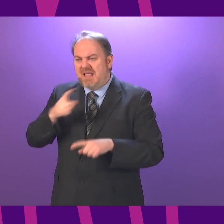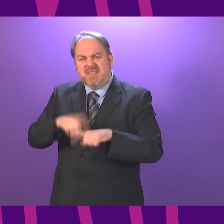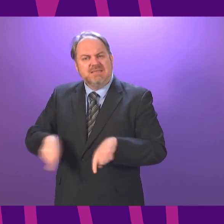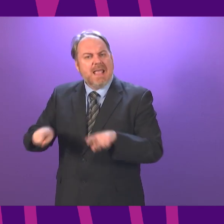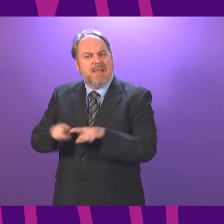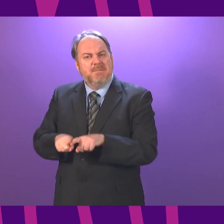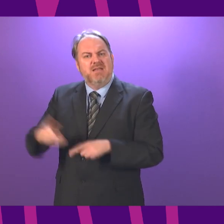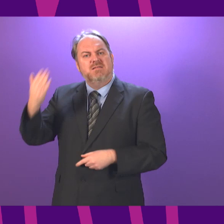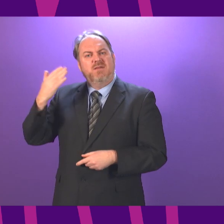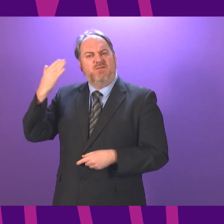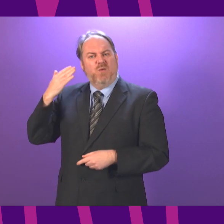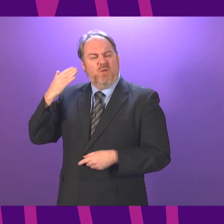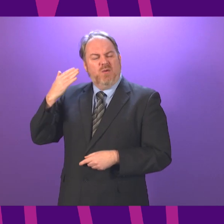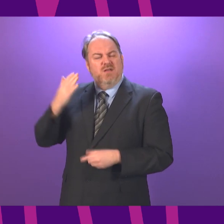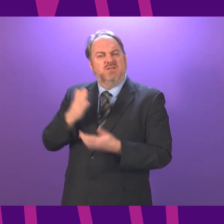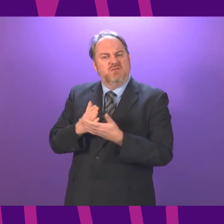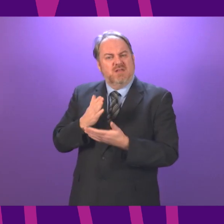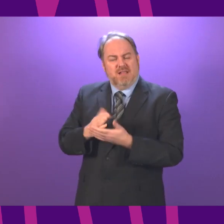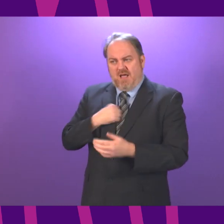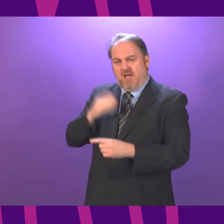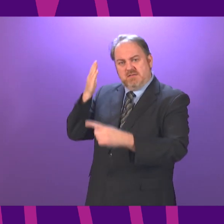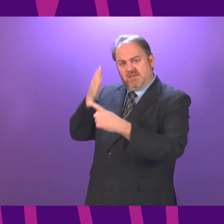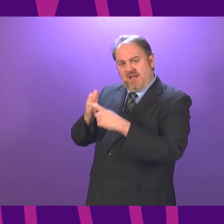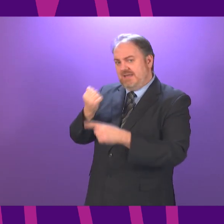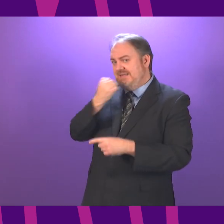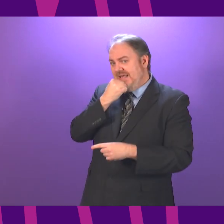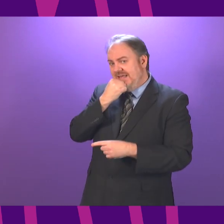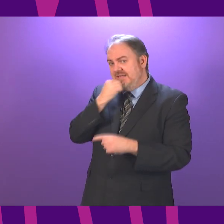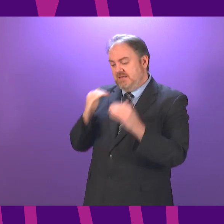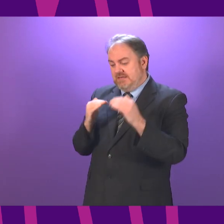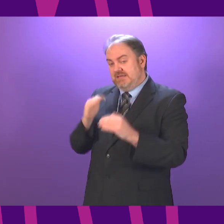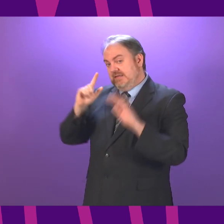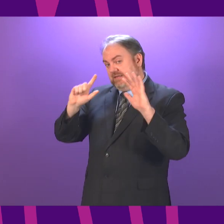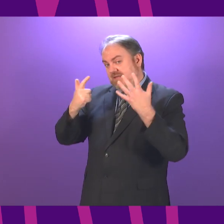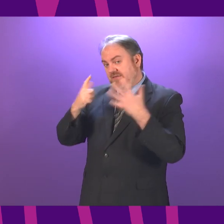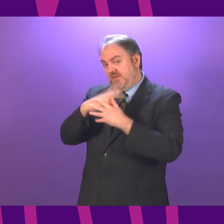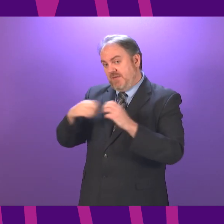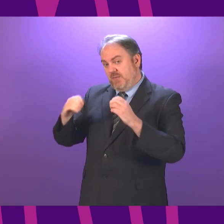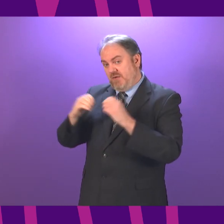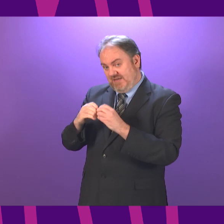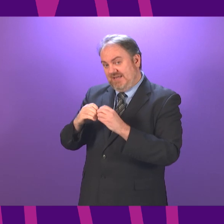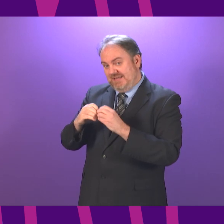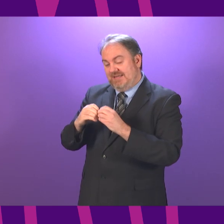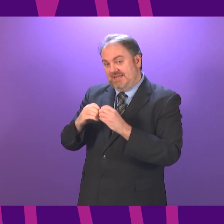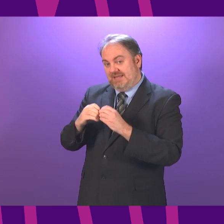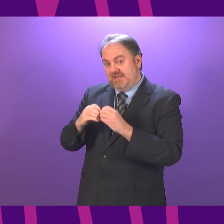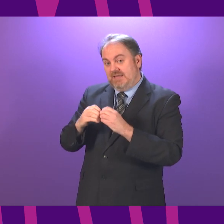of February. That is the target date for vaccinating all the JCVI groups 1 and 2.